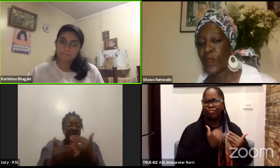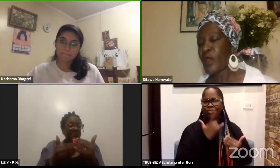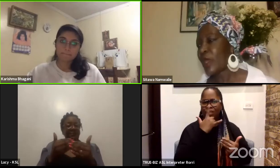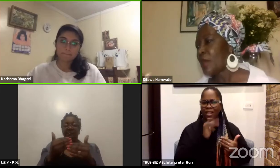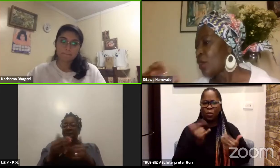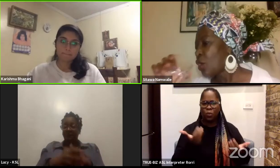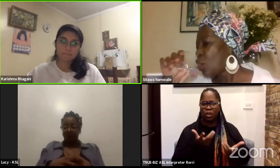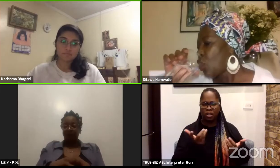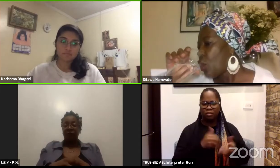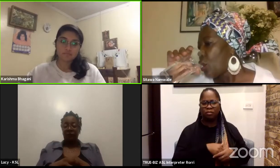Okay.